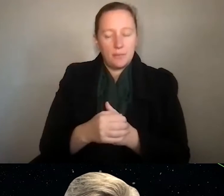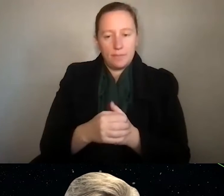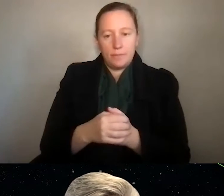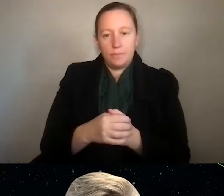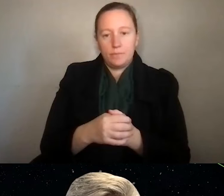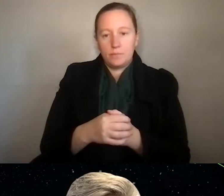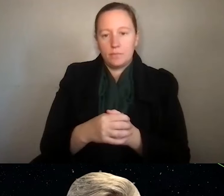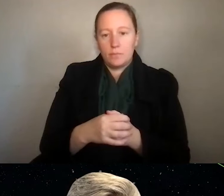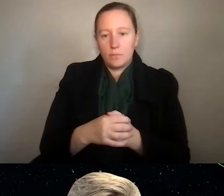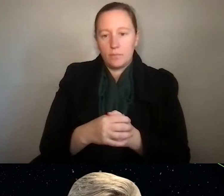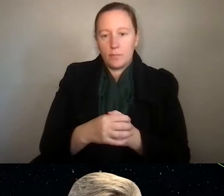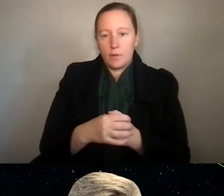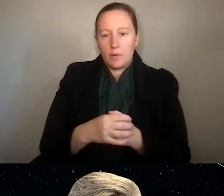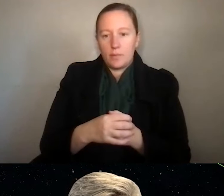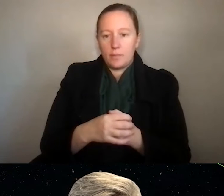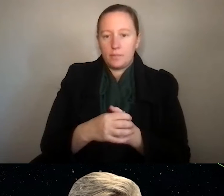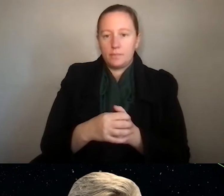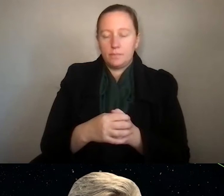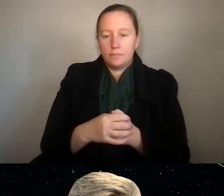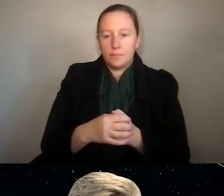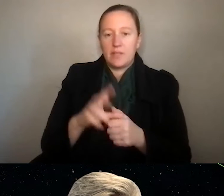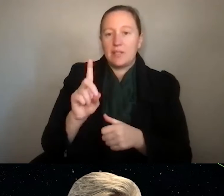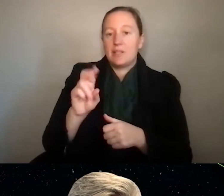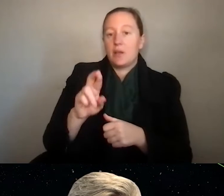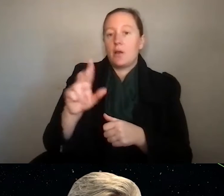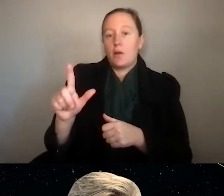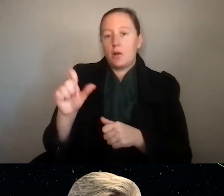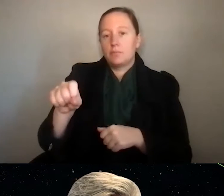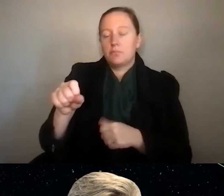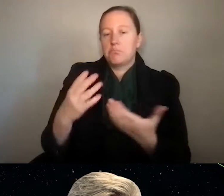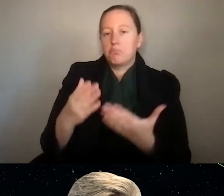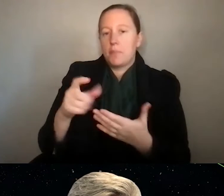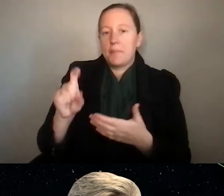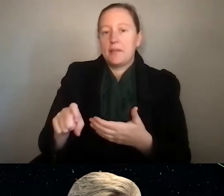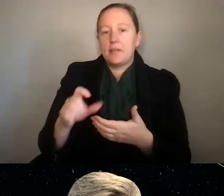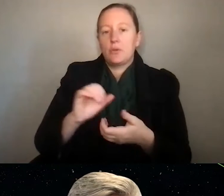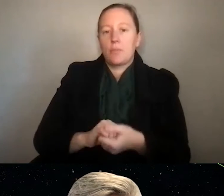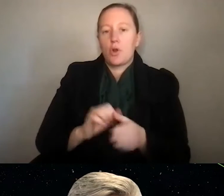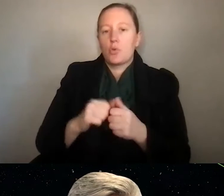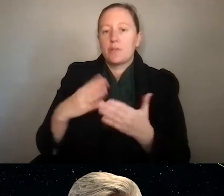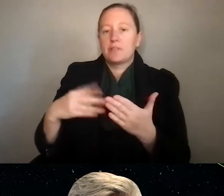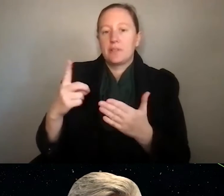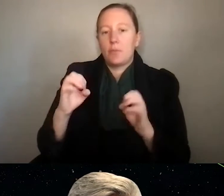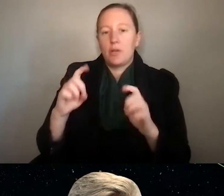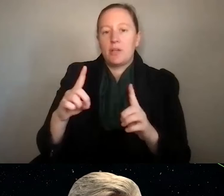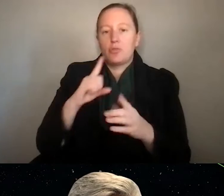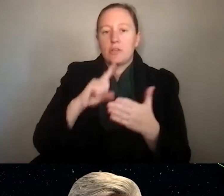If you were submitting it to DRL, yes, you probably would need to partner with someone in educational research because that's